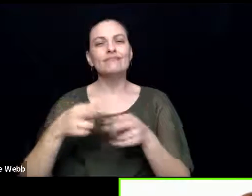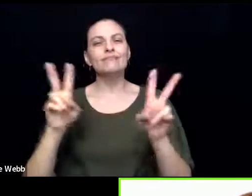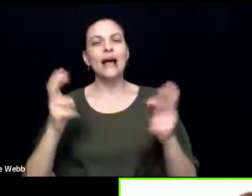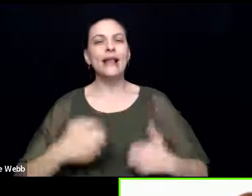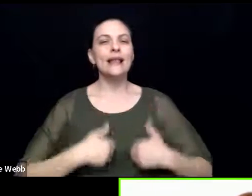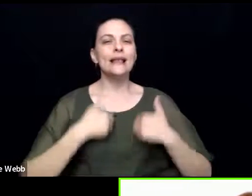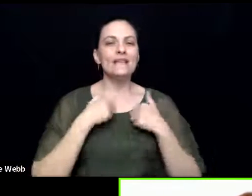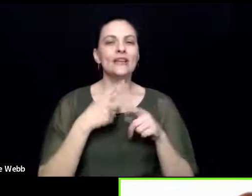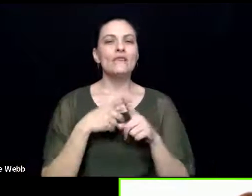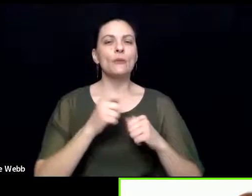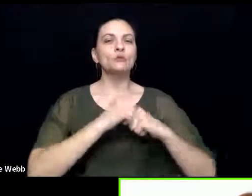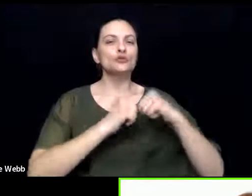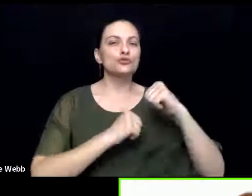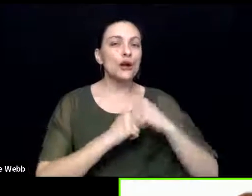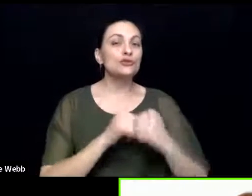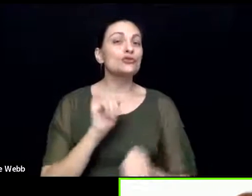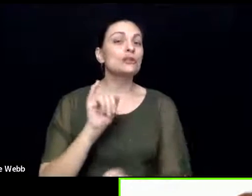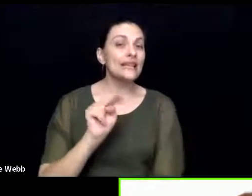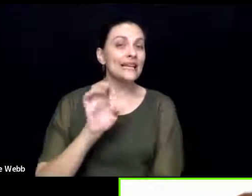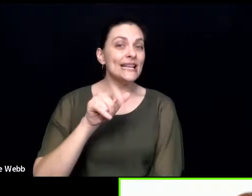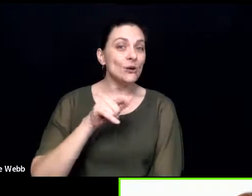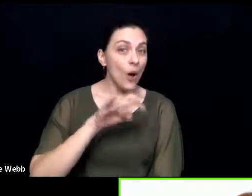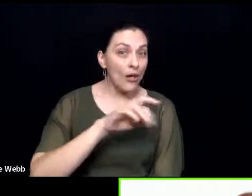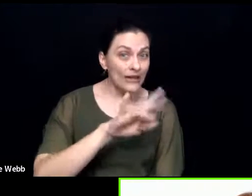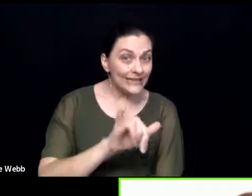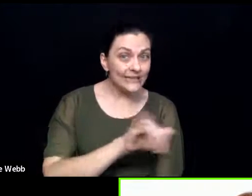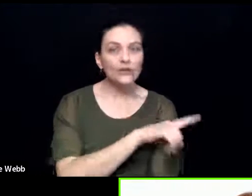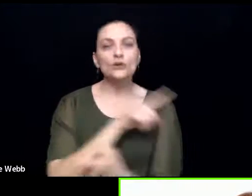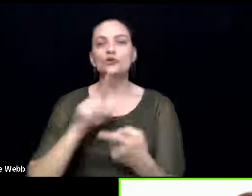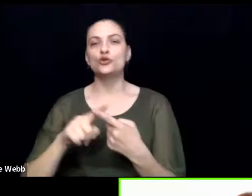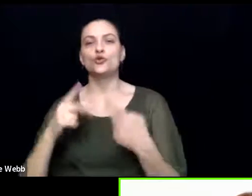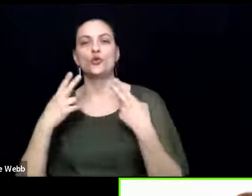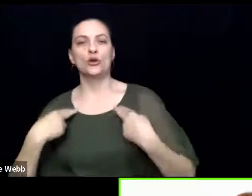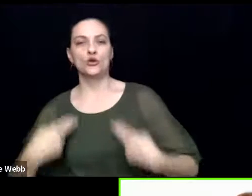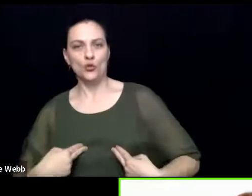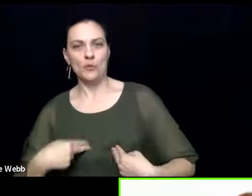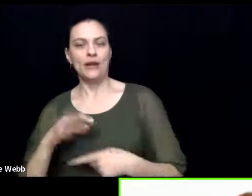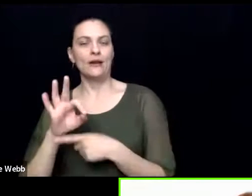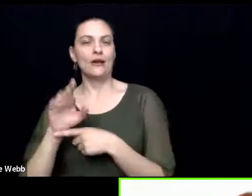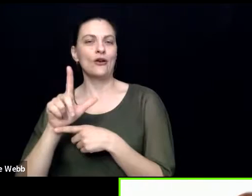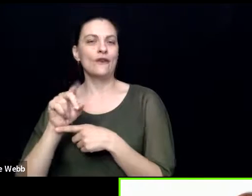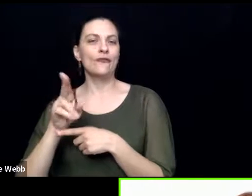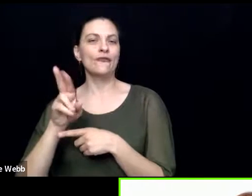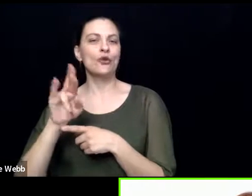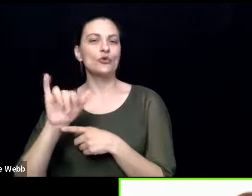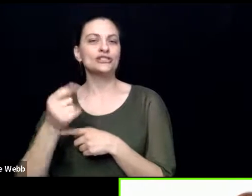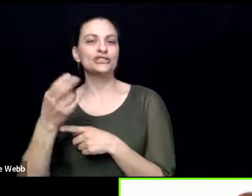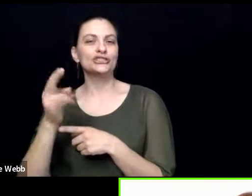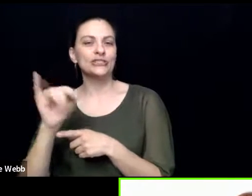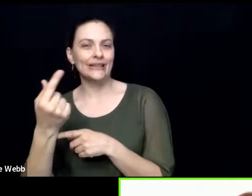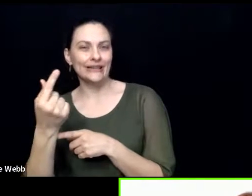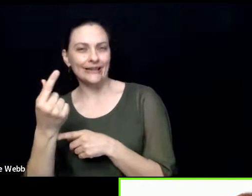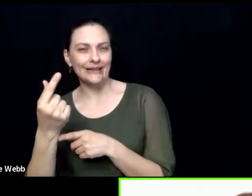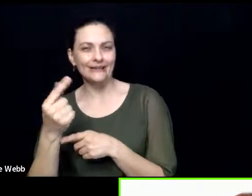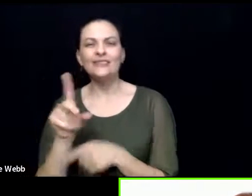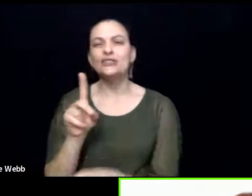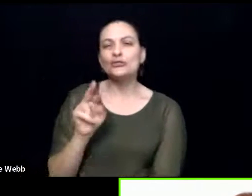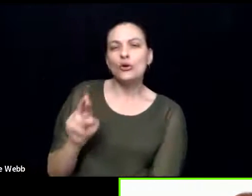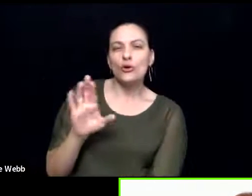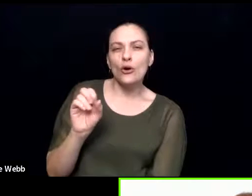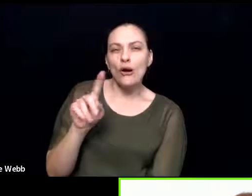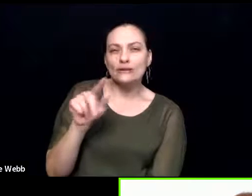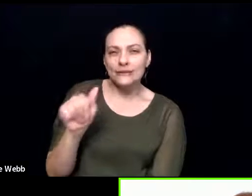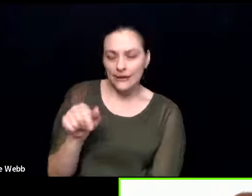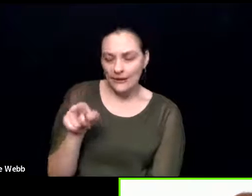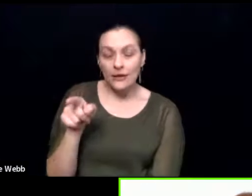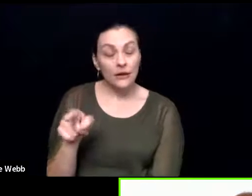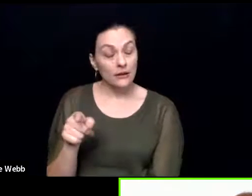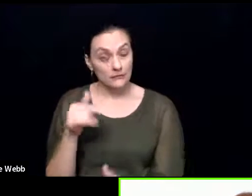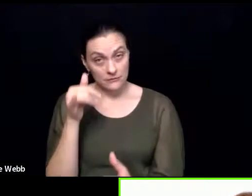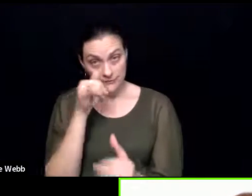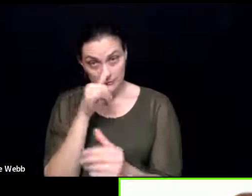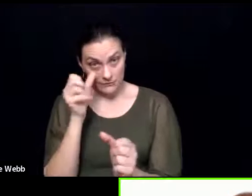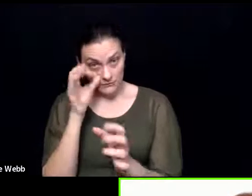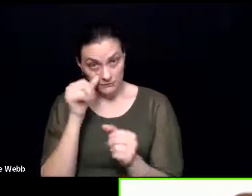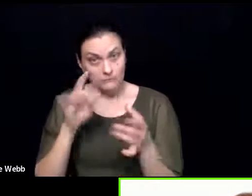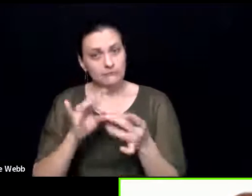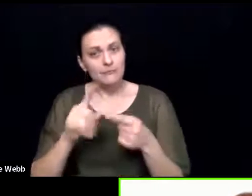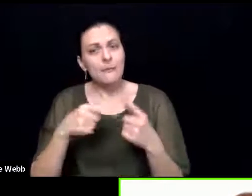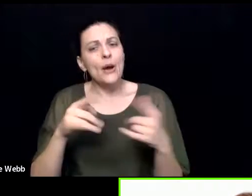Dr. Angel Acosta and that was what that healing looks like. It looks like something different